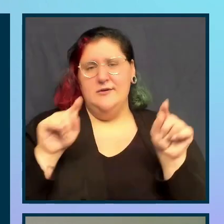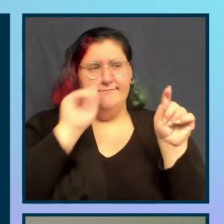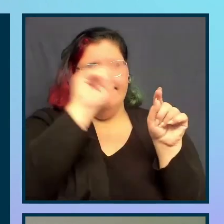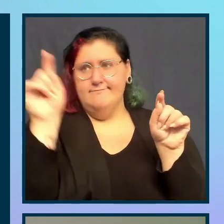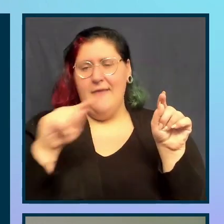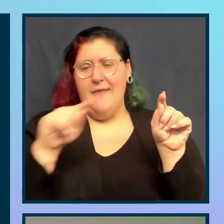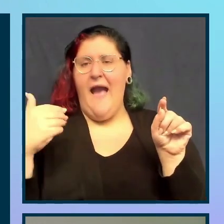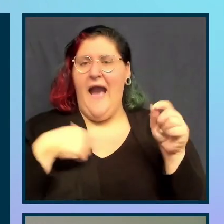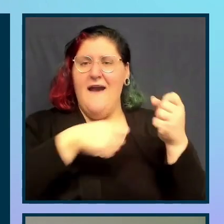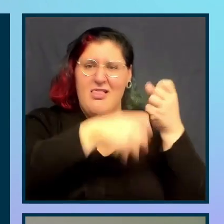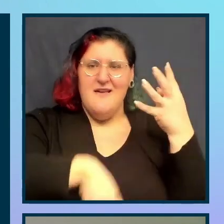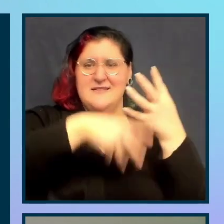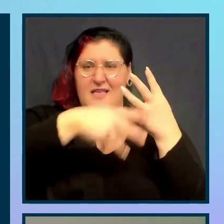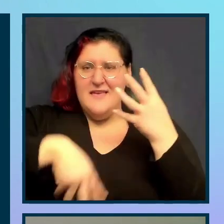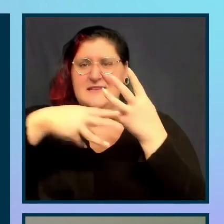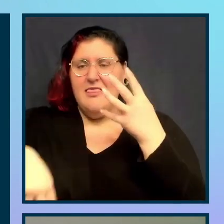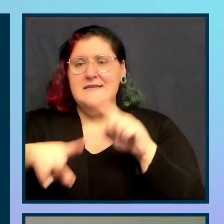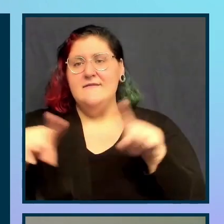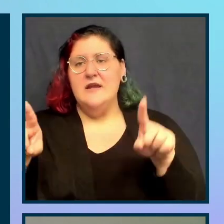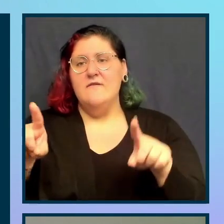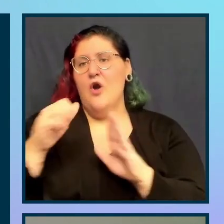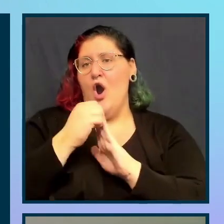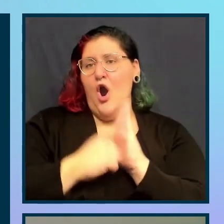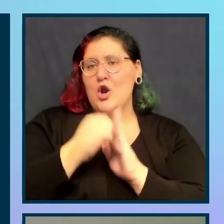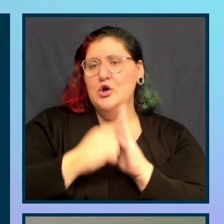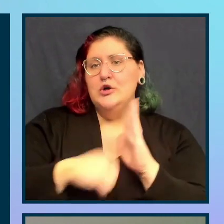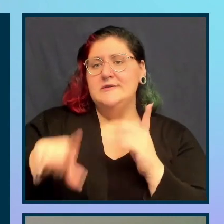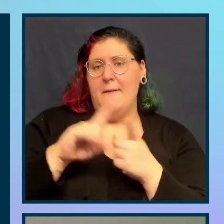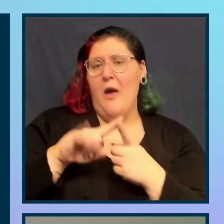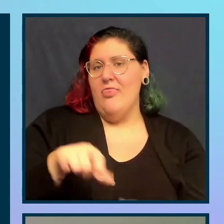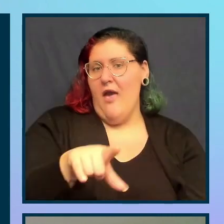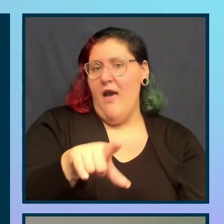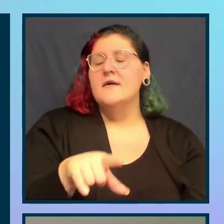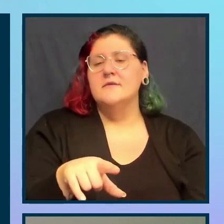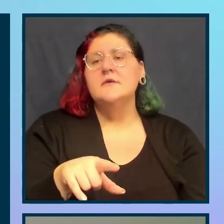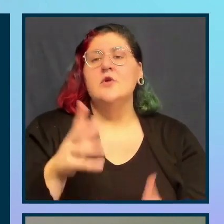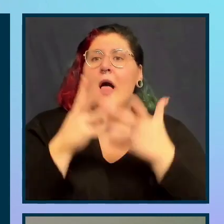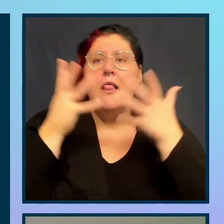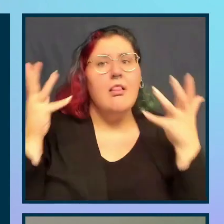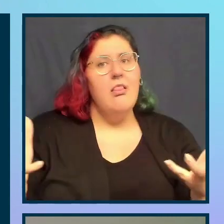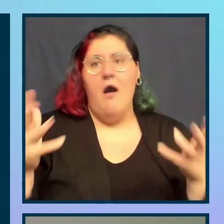if you search "Table" on his site. So lots and lots and lots of information on how to build tables,